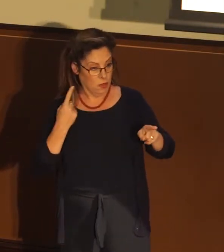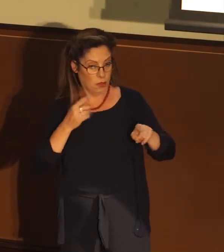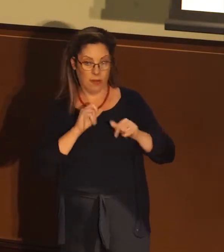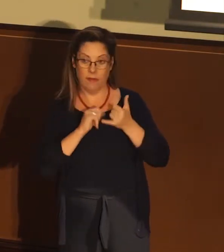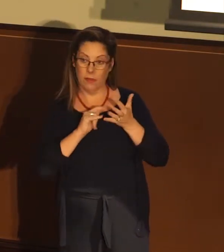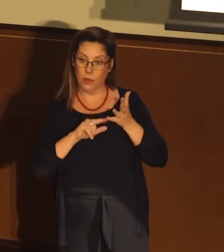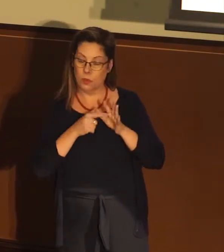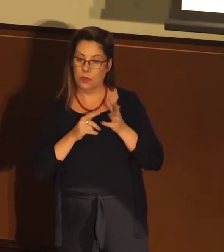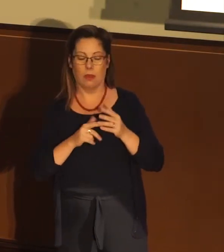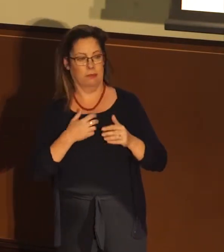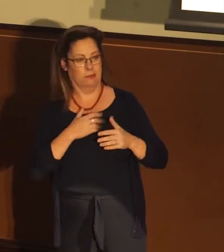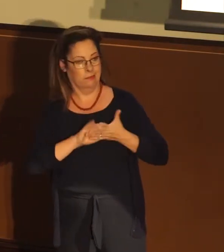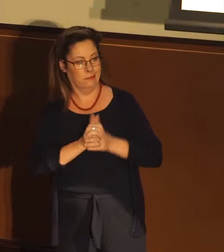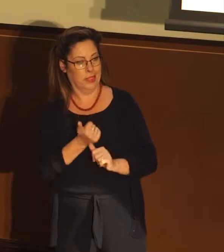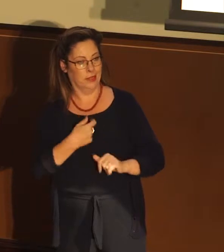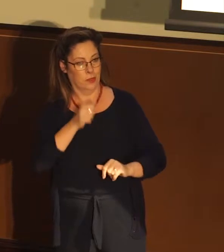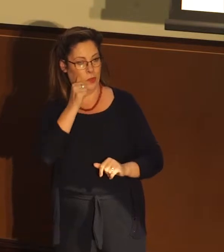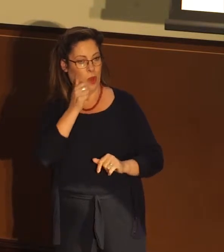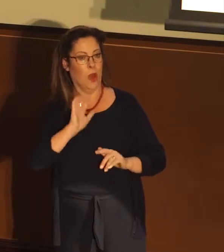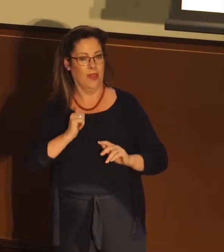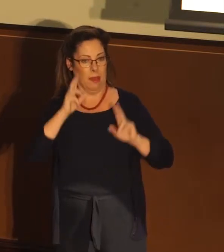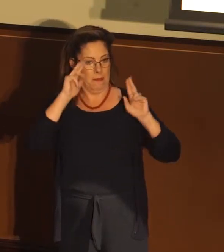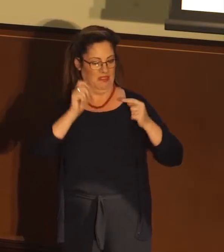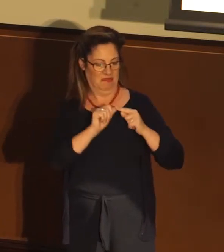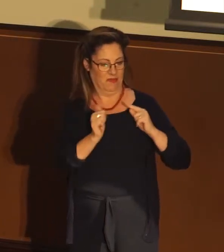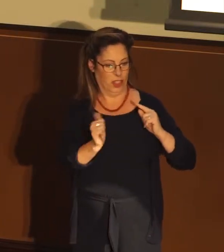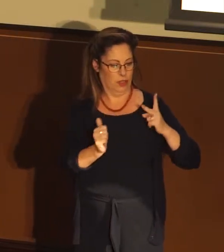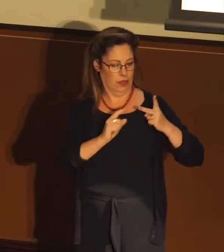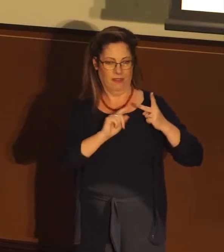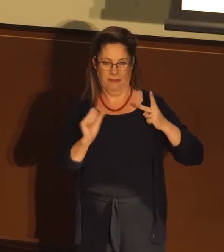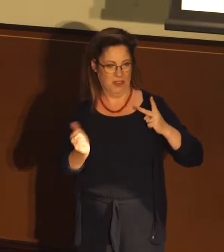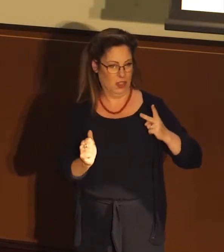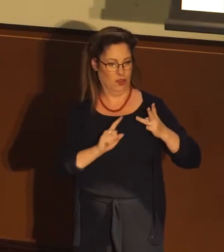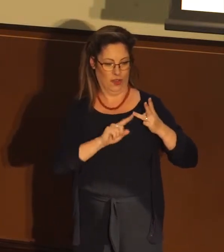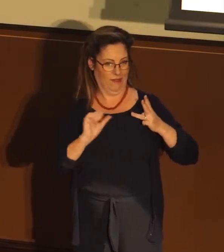Was, it was pleasing to note that Bunnings is already doing most of those things.